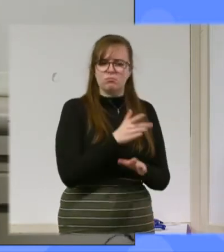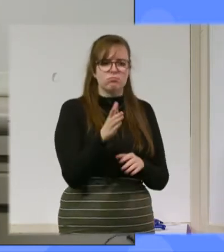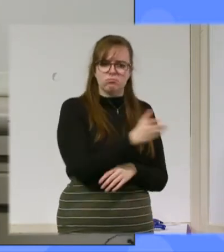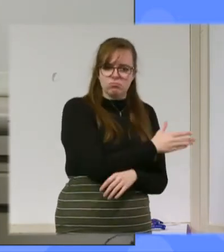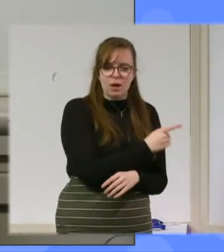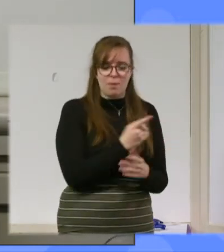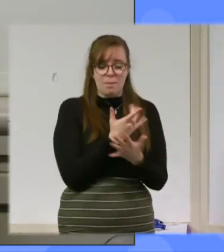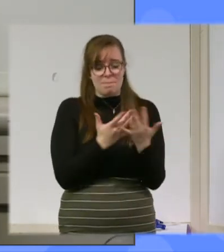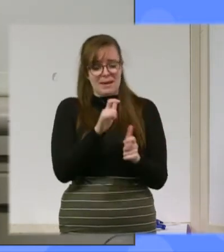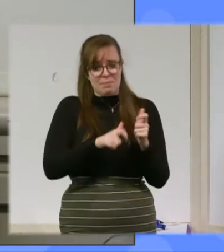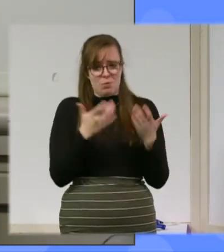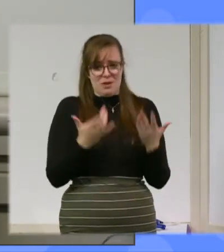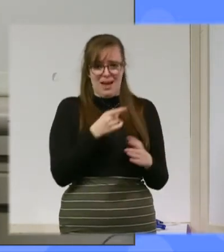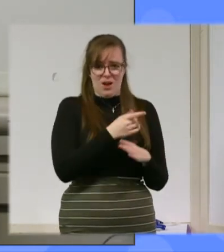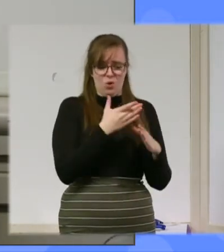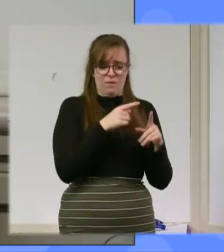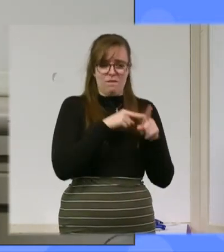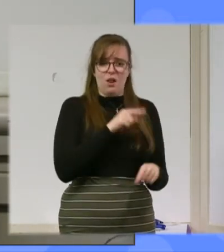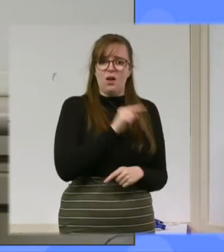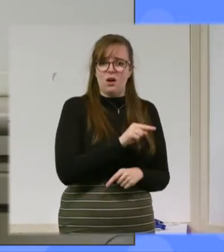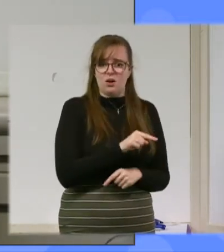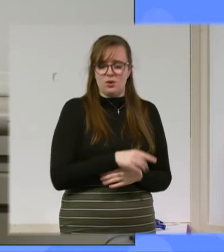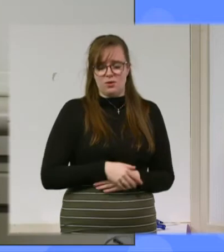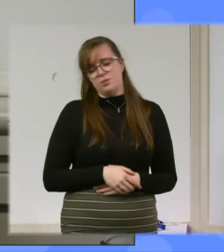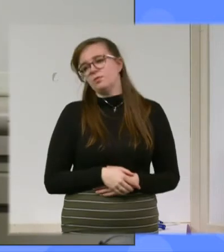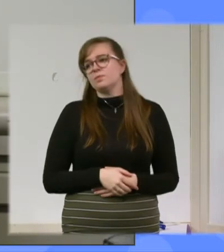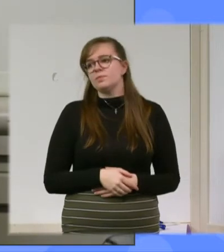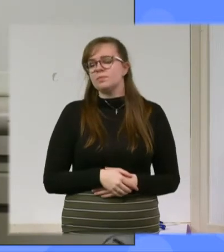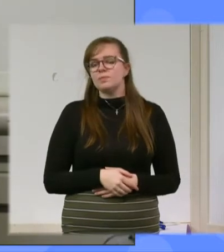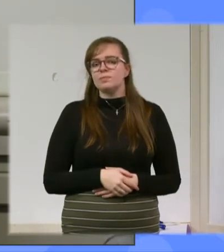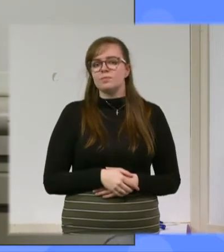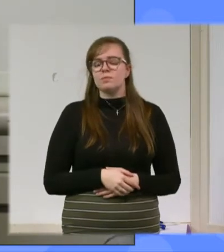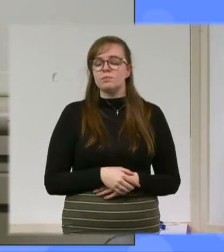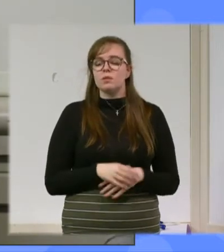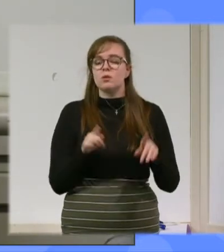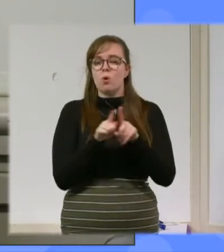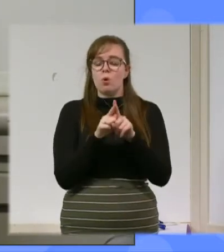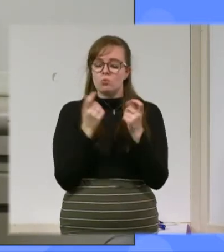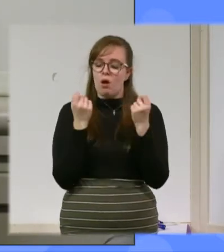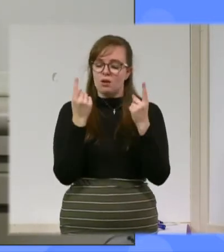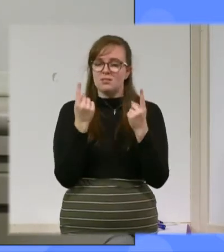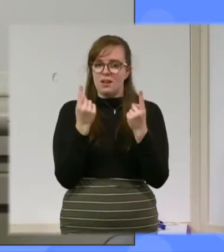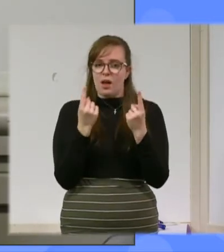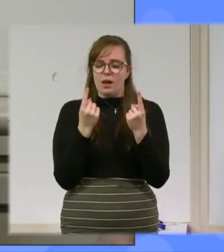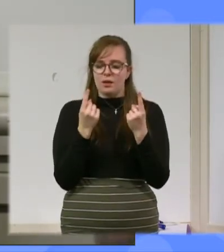people's lives and a an understanding to that we need to see not an increase in